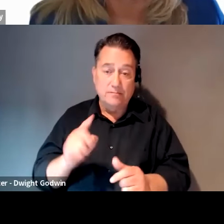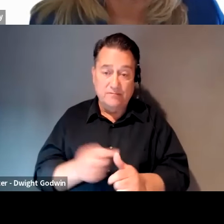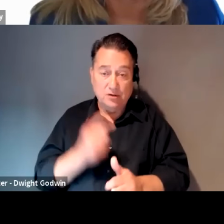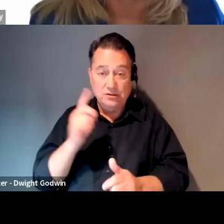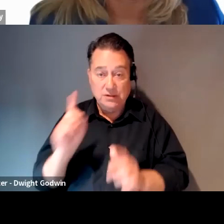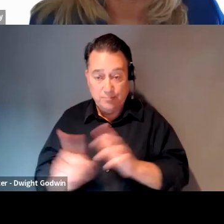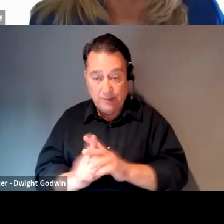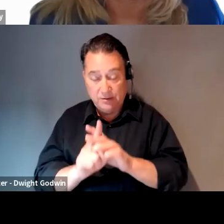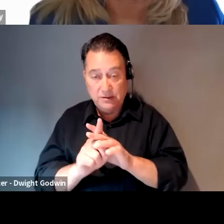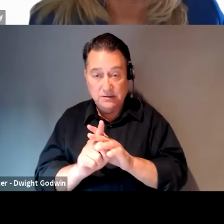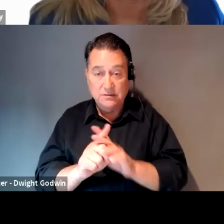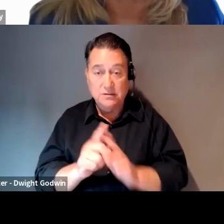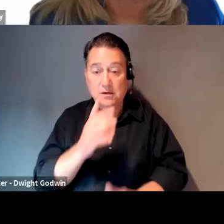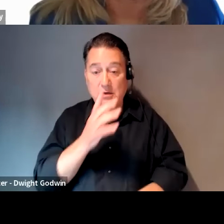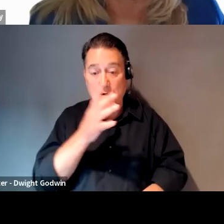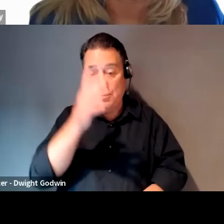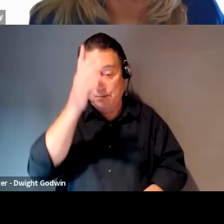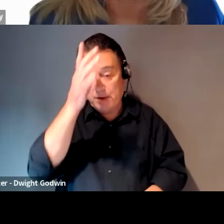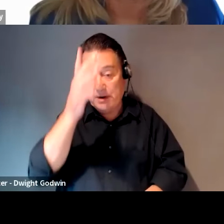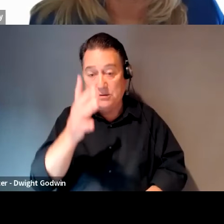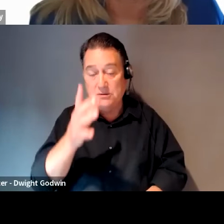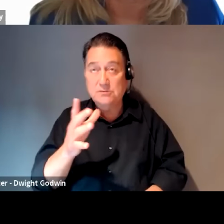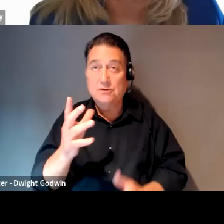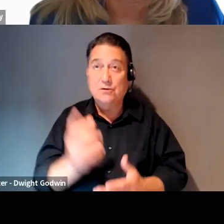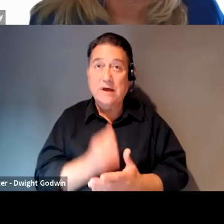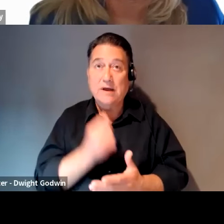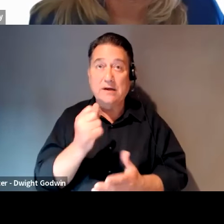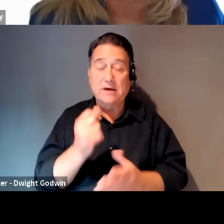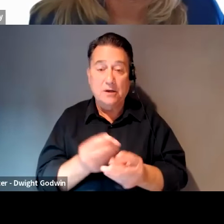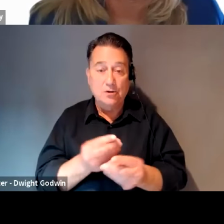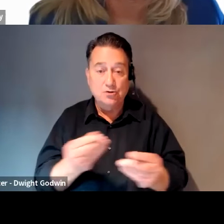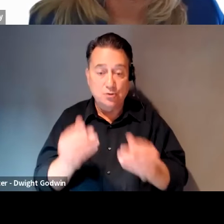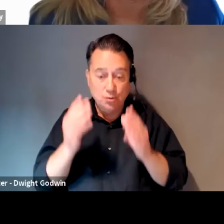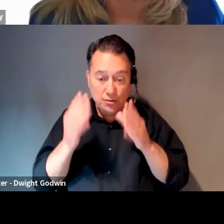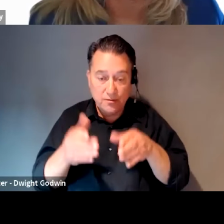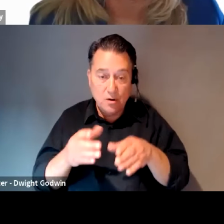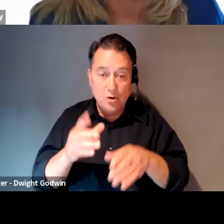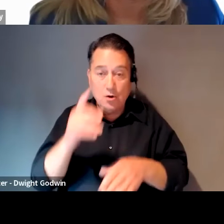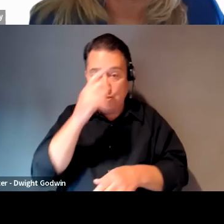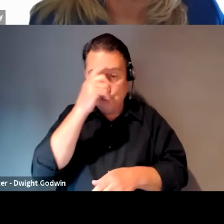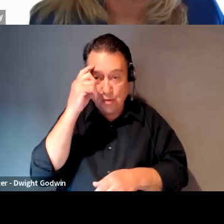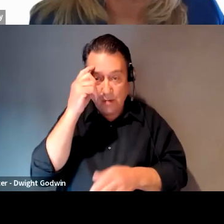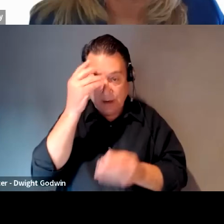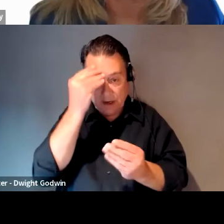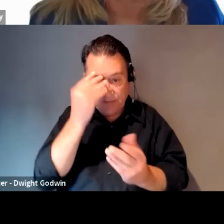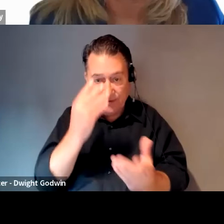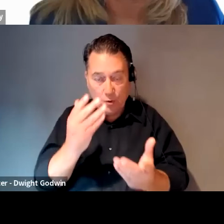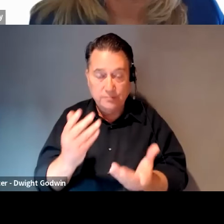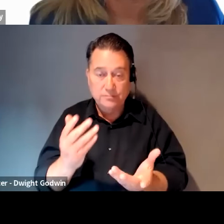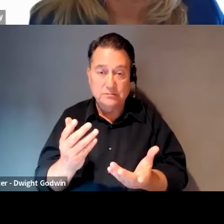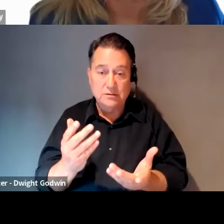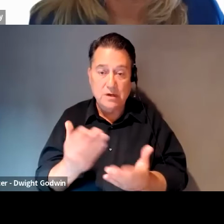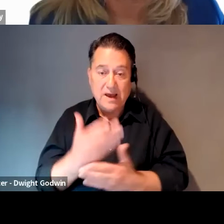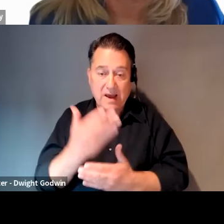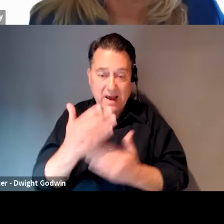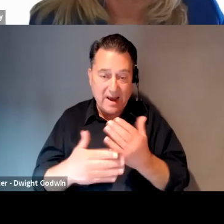parents are getting our solution-focused, trauma-informed, hands-on approach.